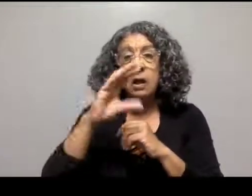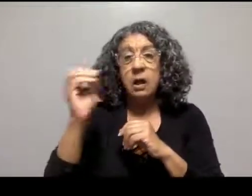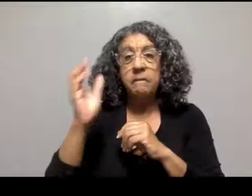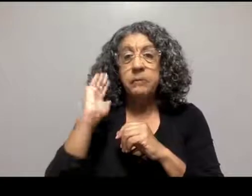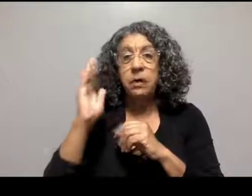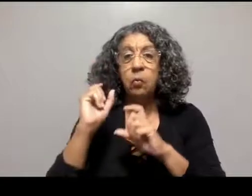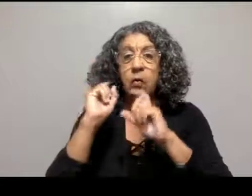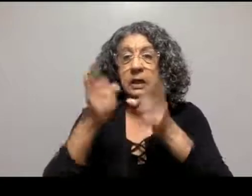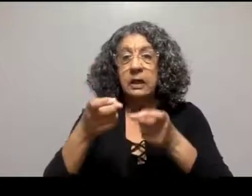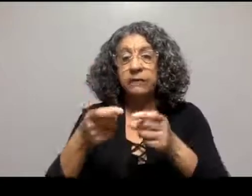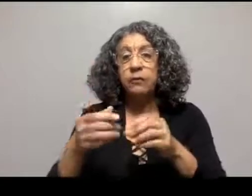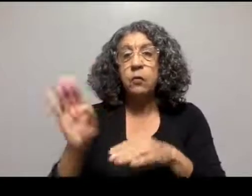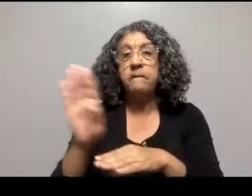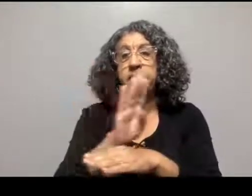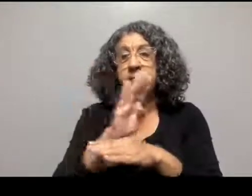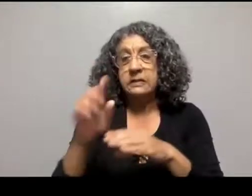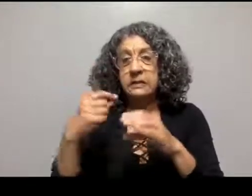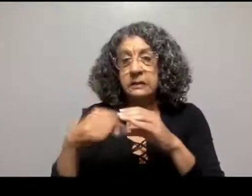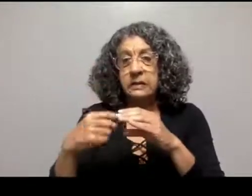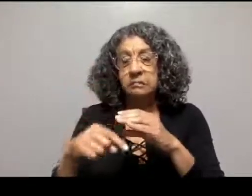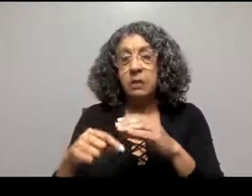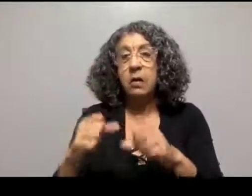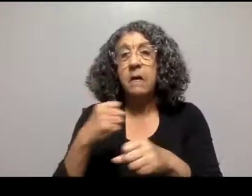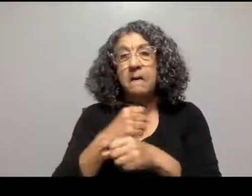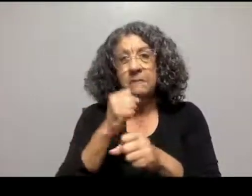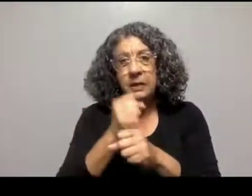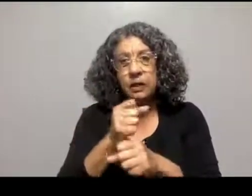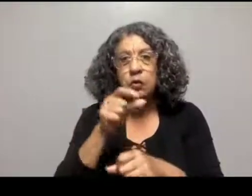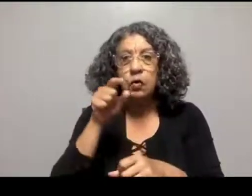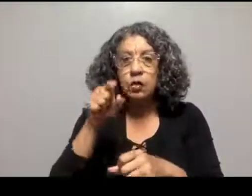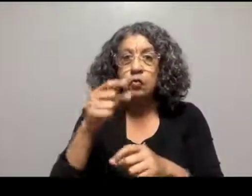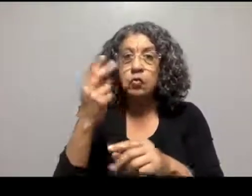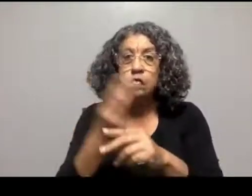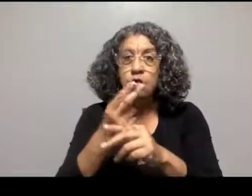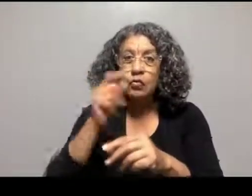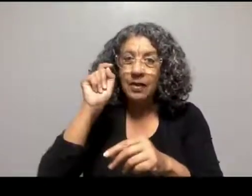The company will give you a business email address